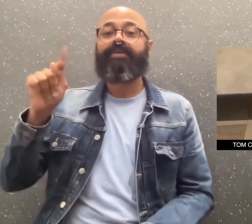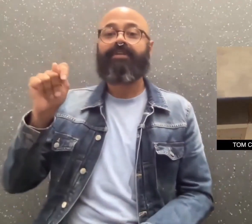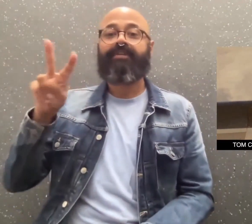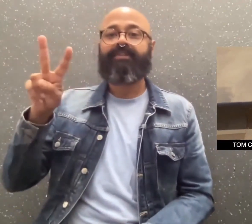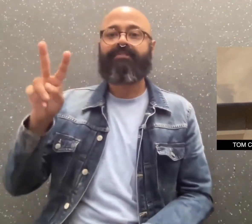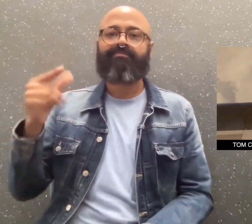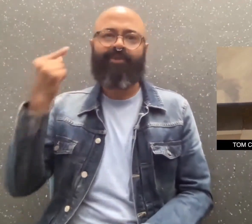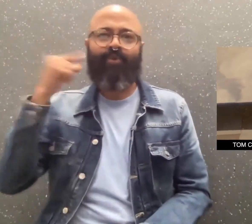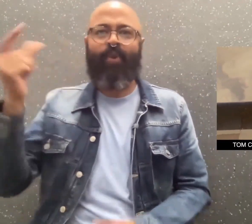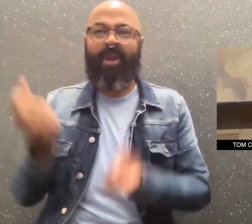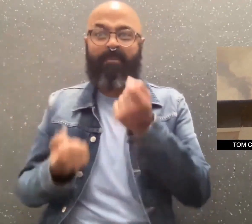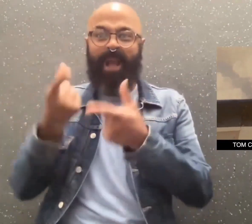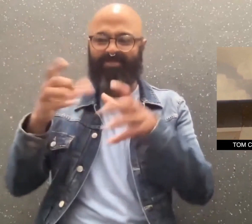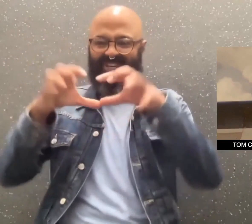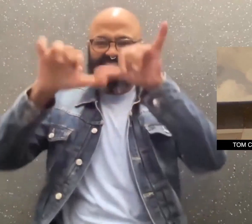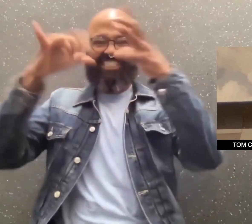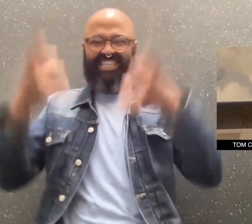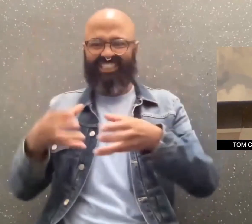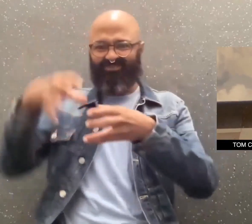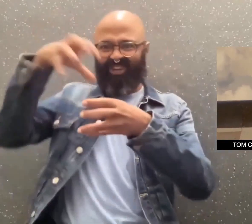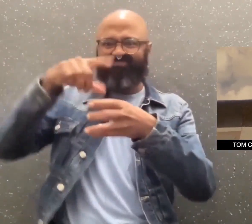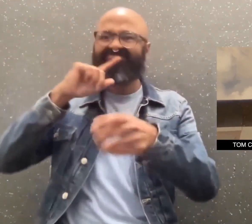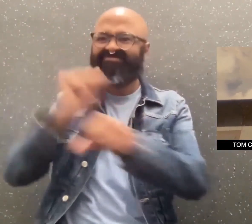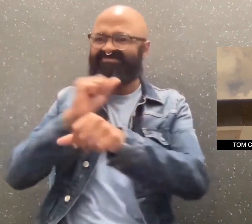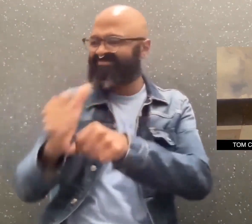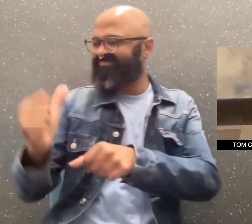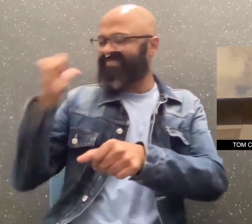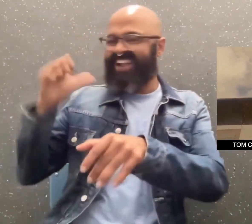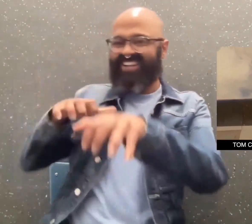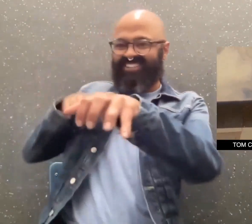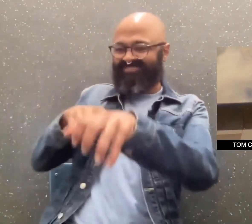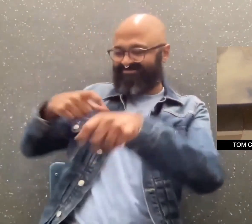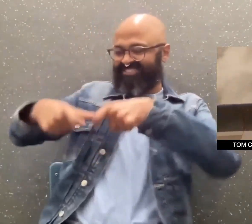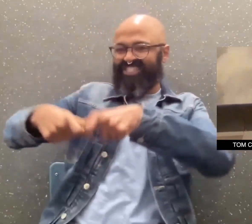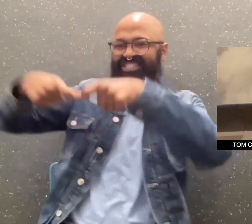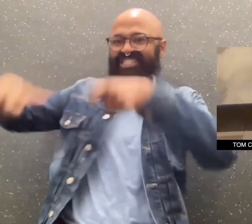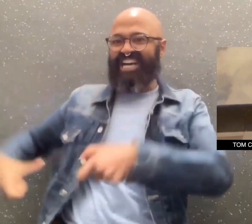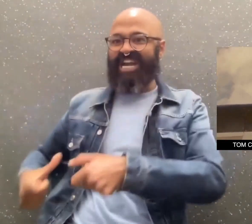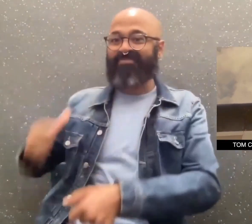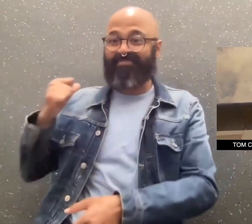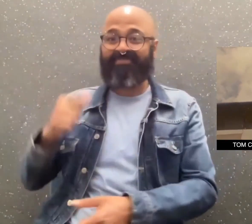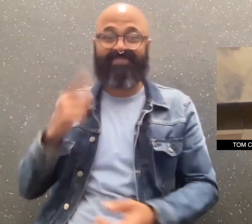The MTV Golden Popcorn Statuette was strapped into the passenger seat.